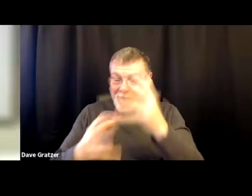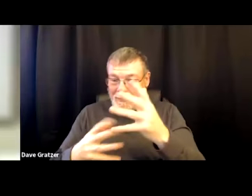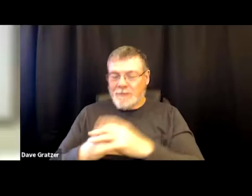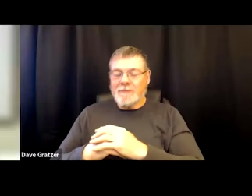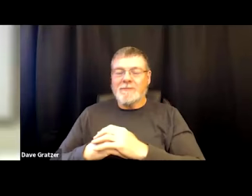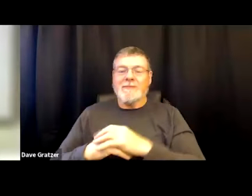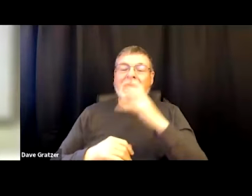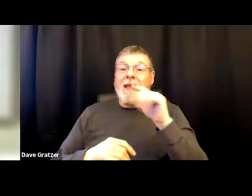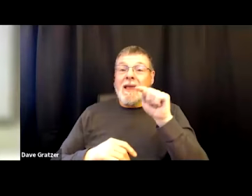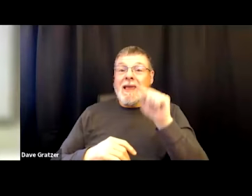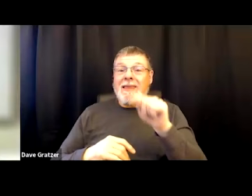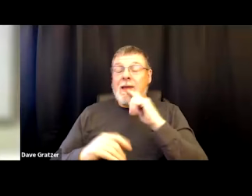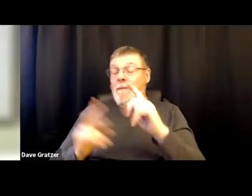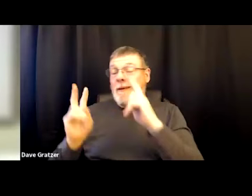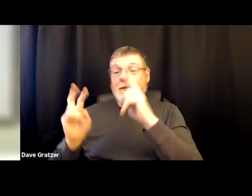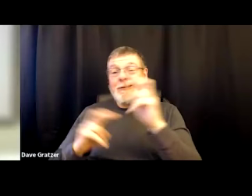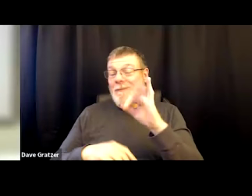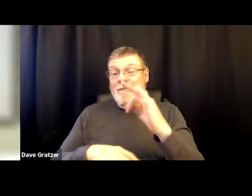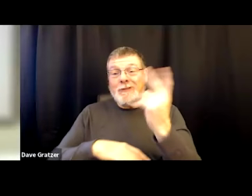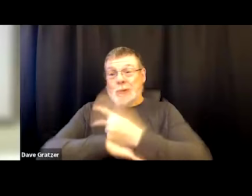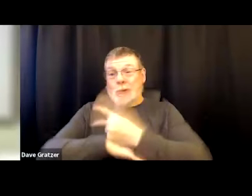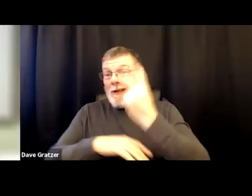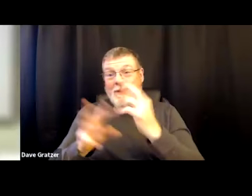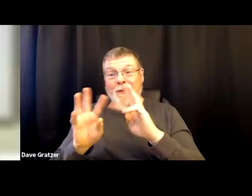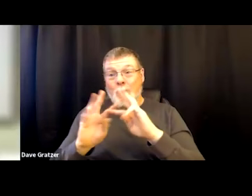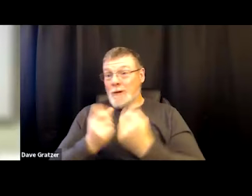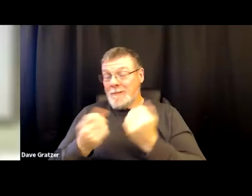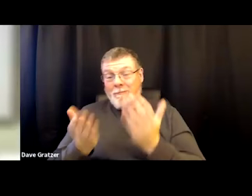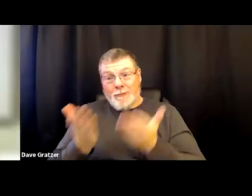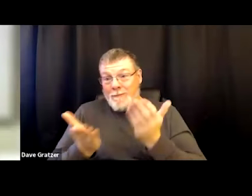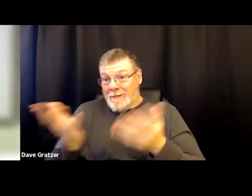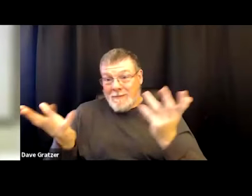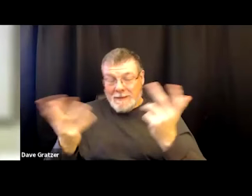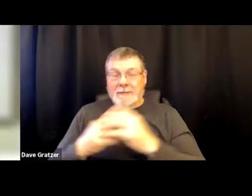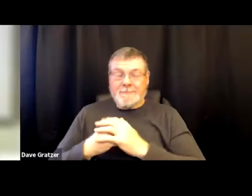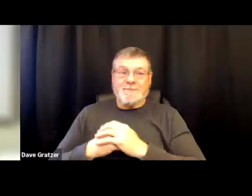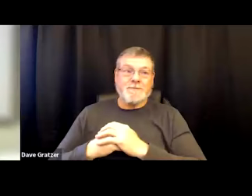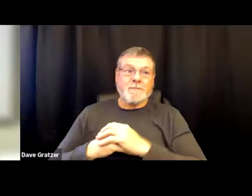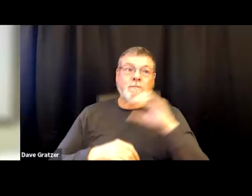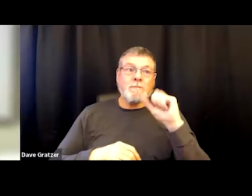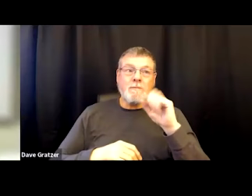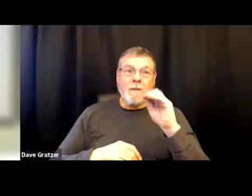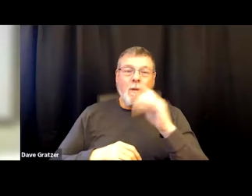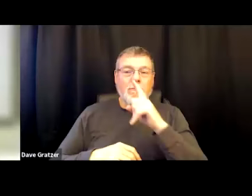this could be the subject of a couple day workshop probably. And so if you'll bear with me,